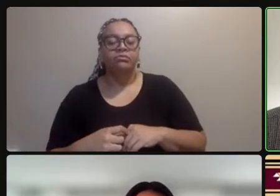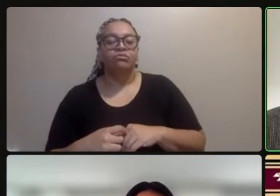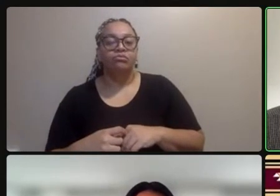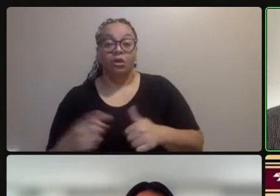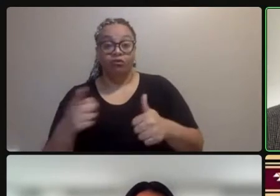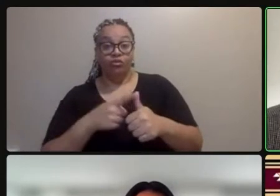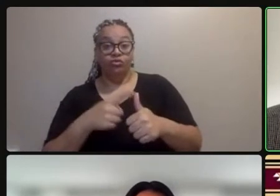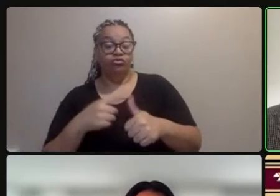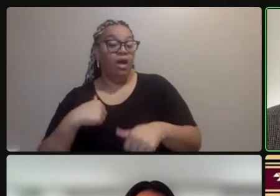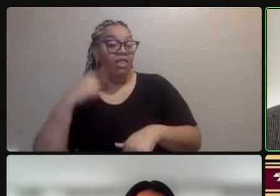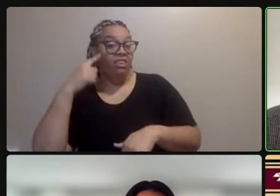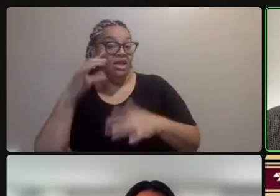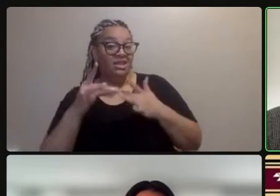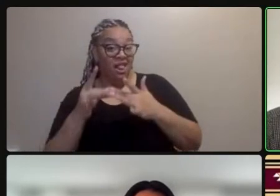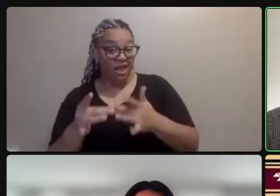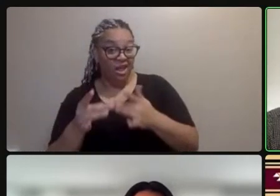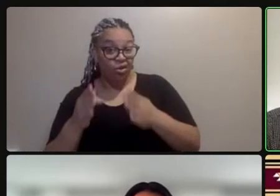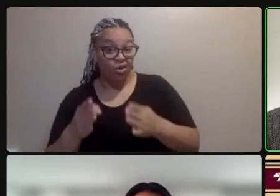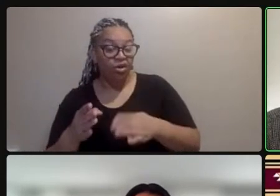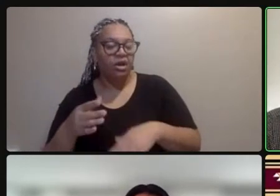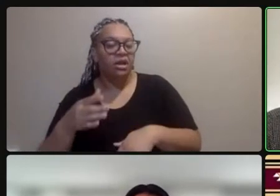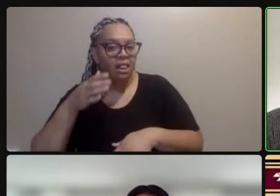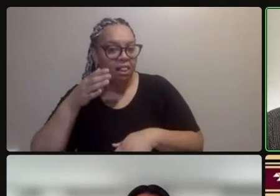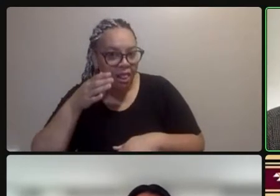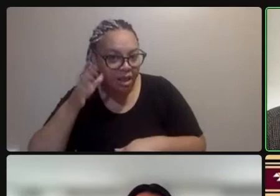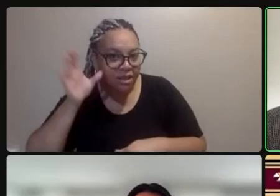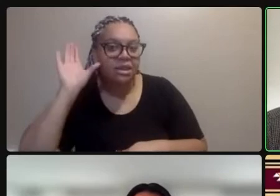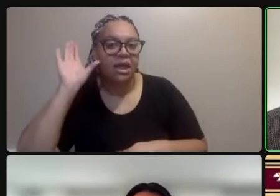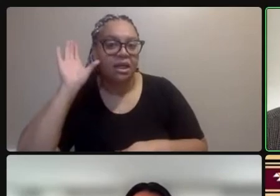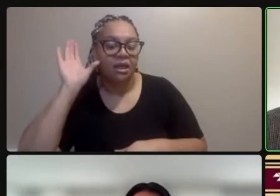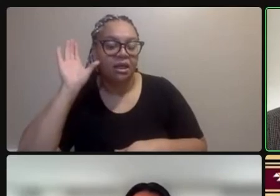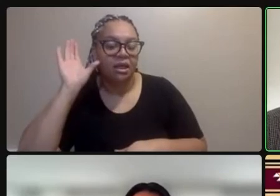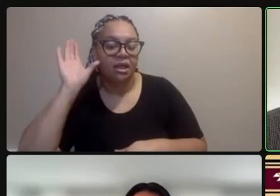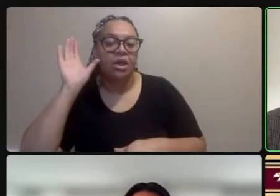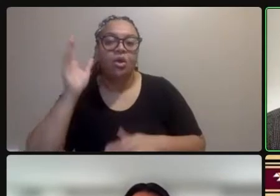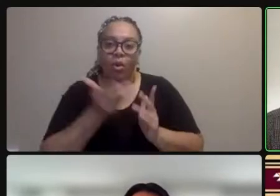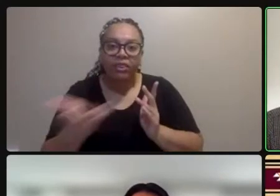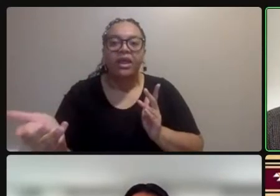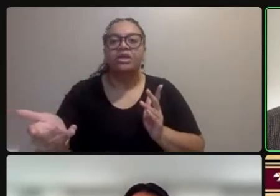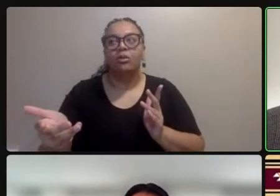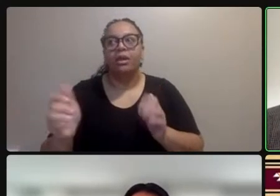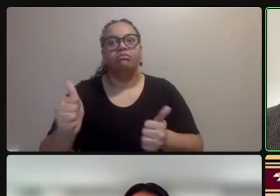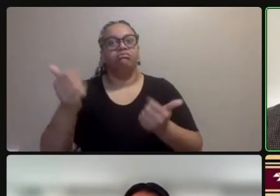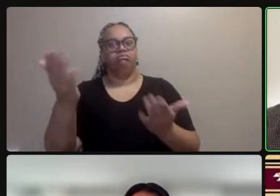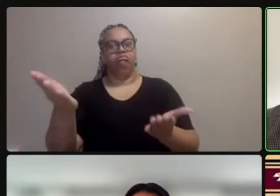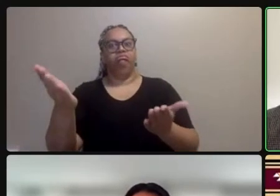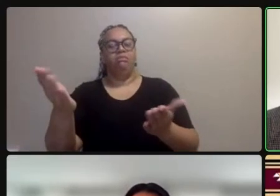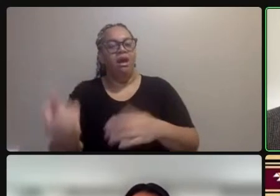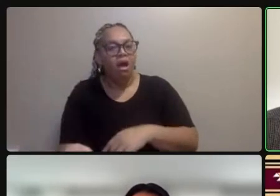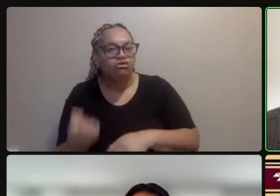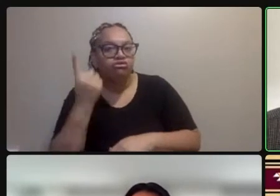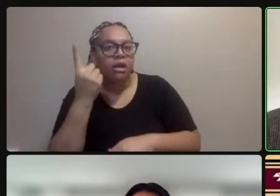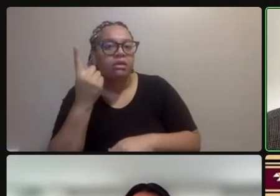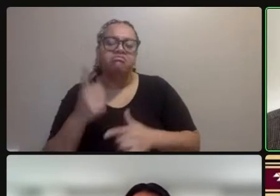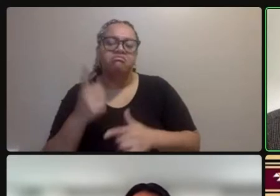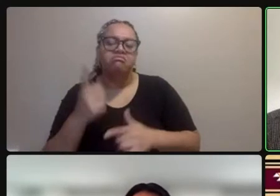YES. AND I'M GLAD YOU DOES GORE THAT